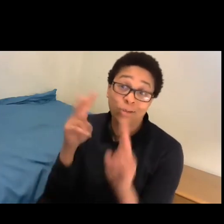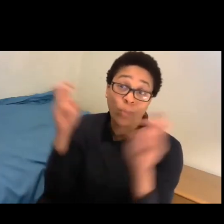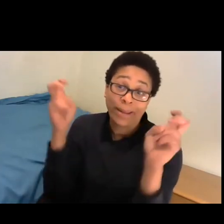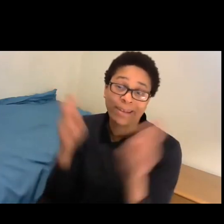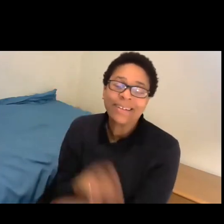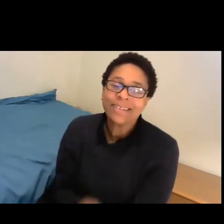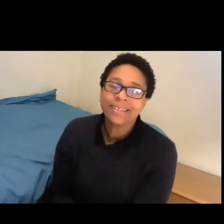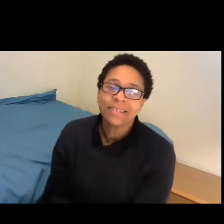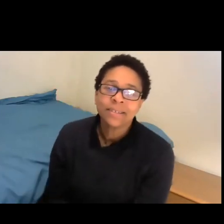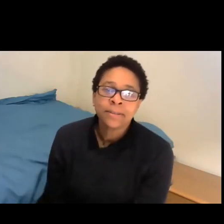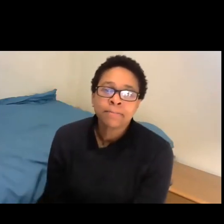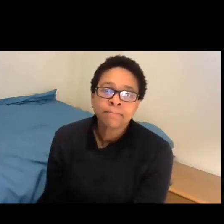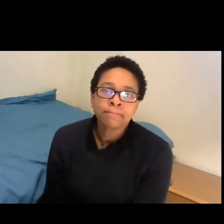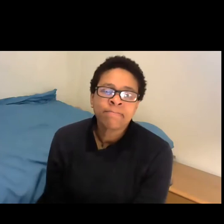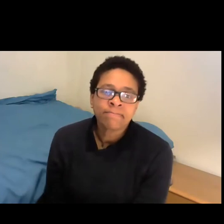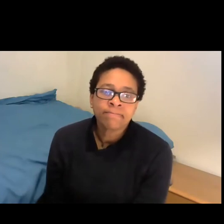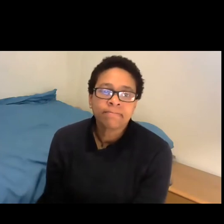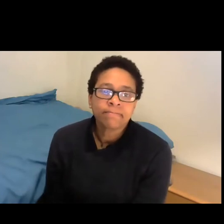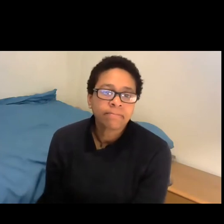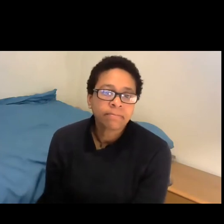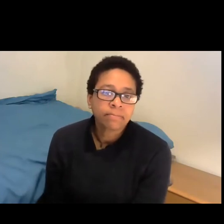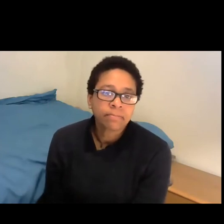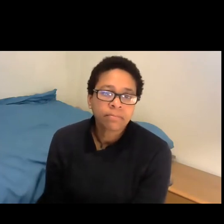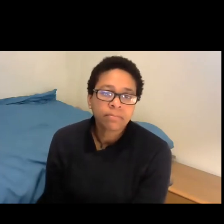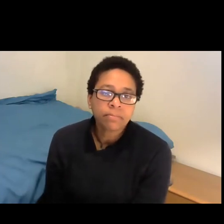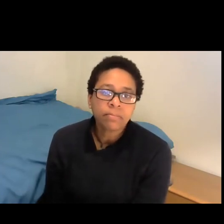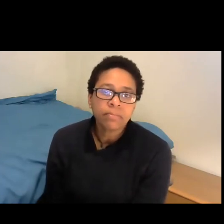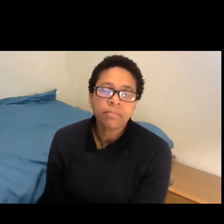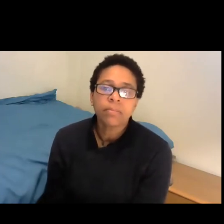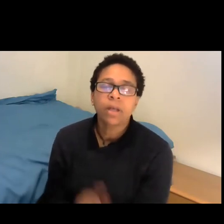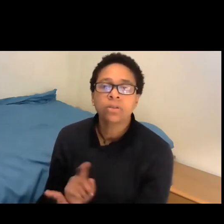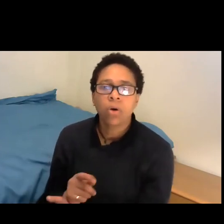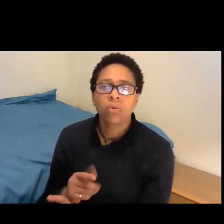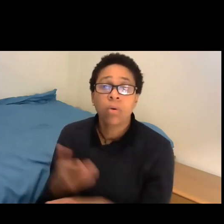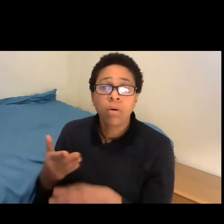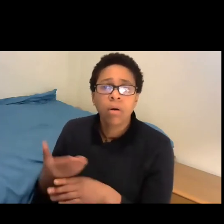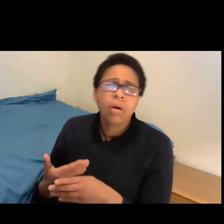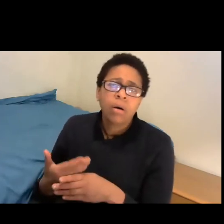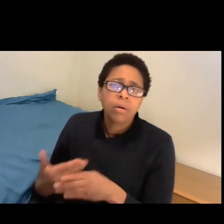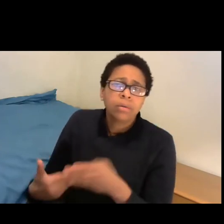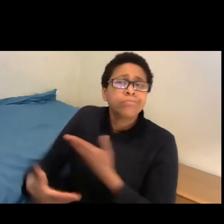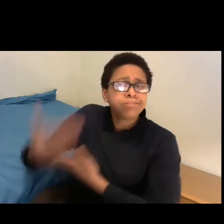before, I got really passionate about the topic of Islam, and